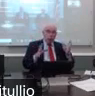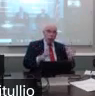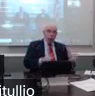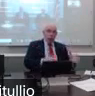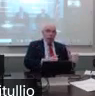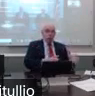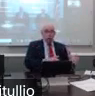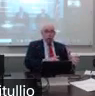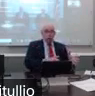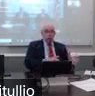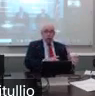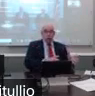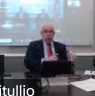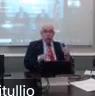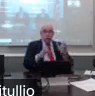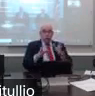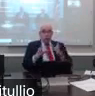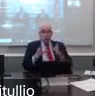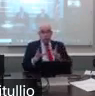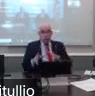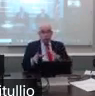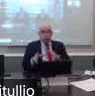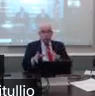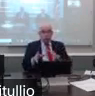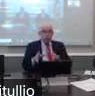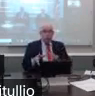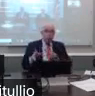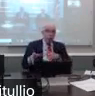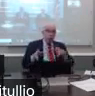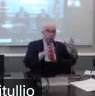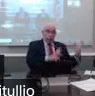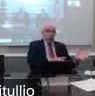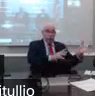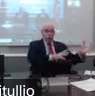What things you need to do, what things you don't need to do, because maybe you have.